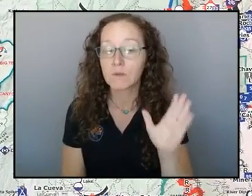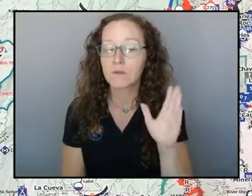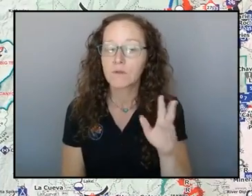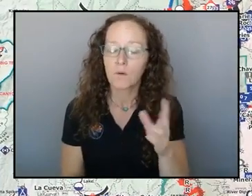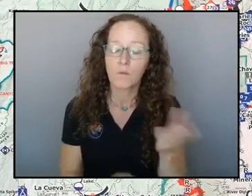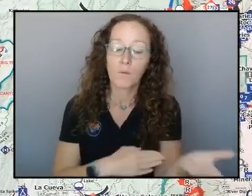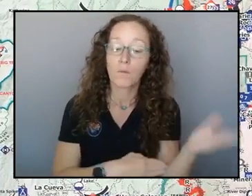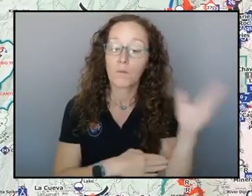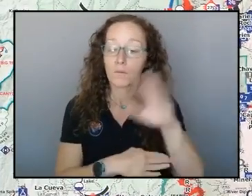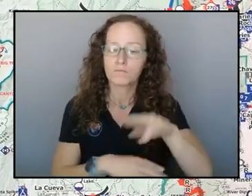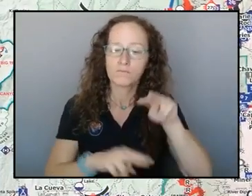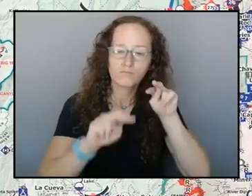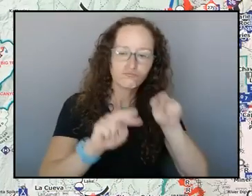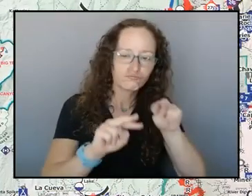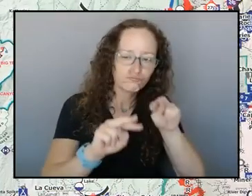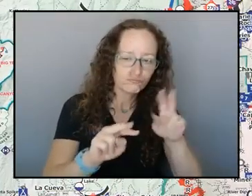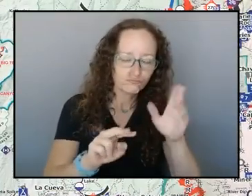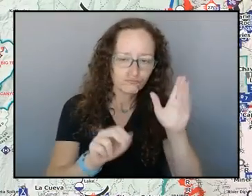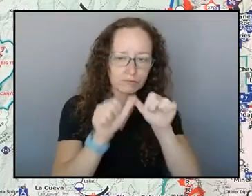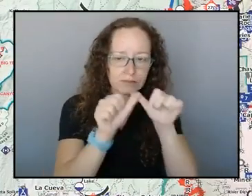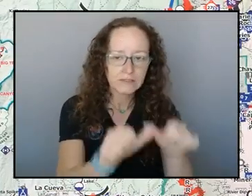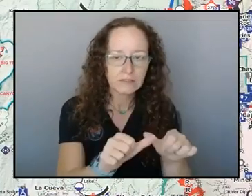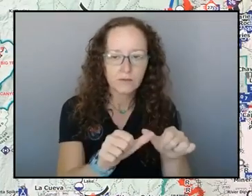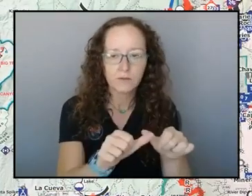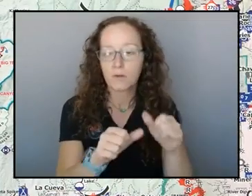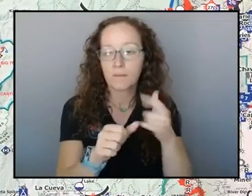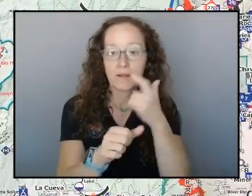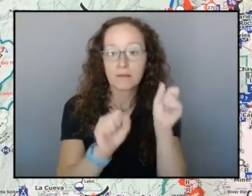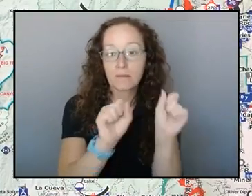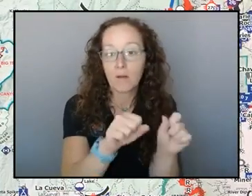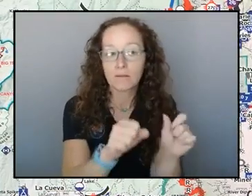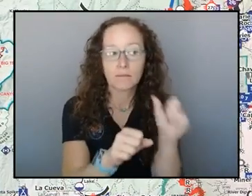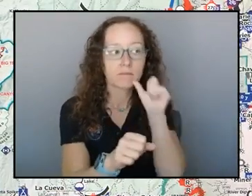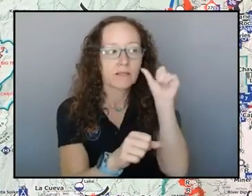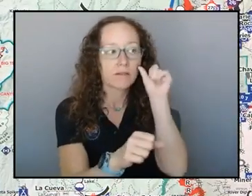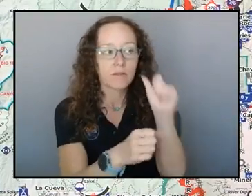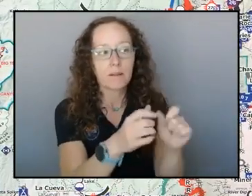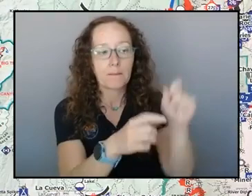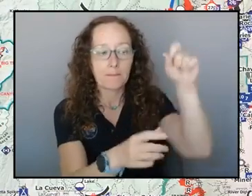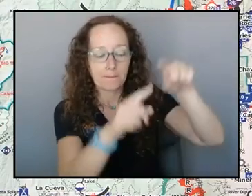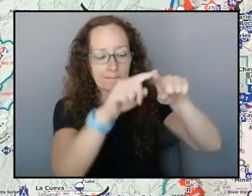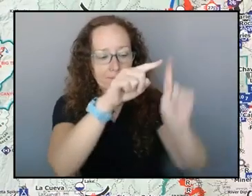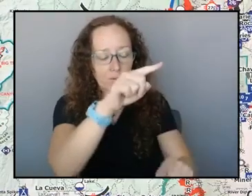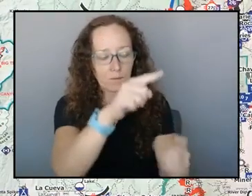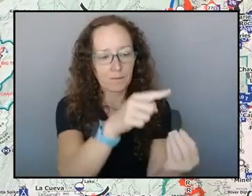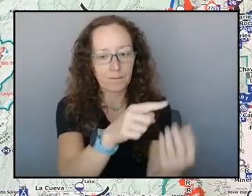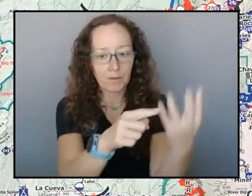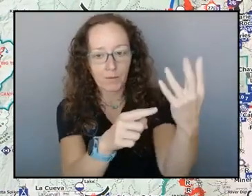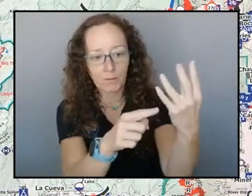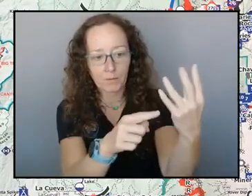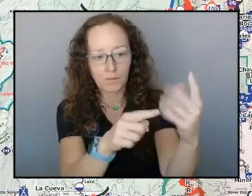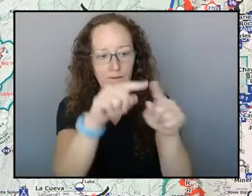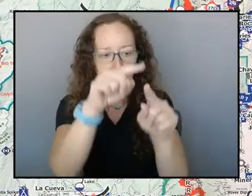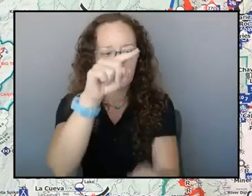potential of new starts. So there are a LOT of folks working together to patrol and keep taking care of that. So,